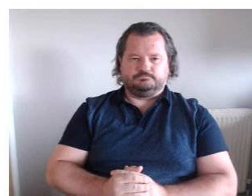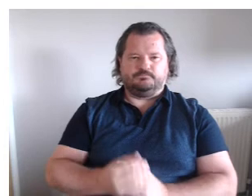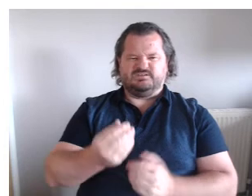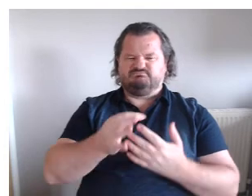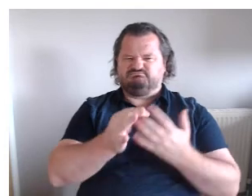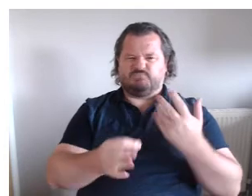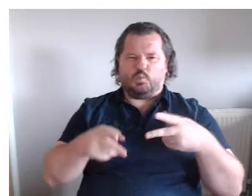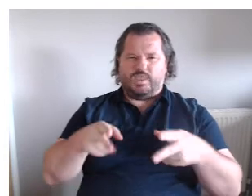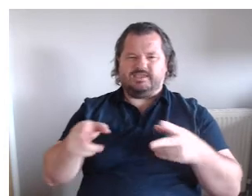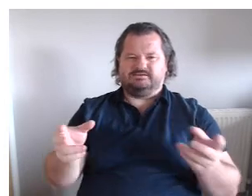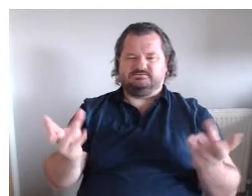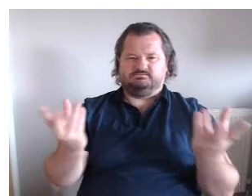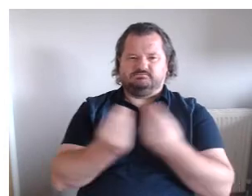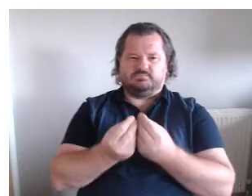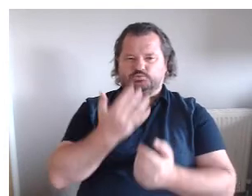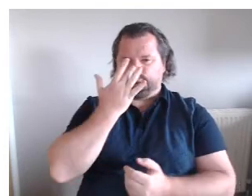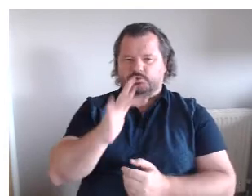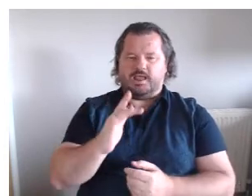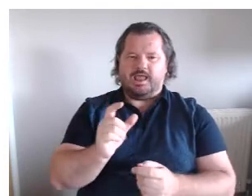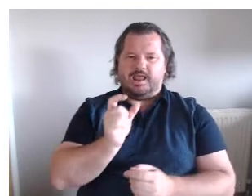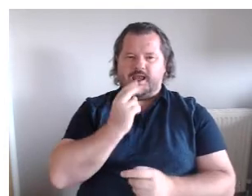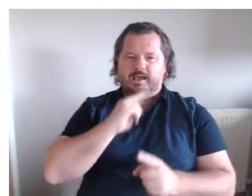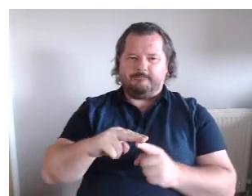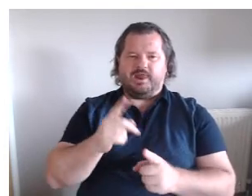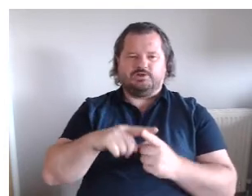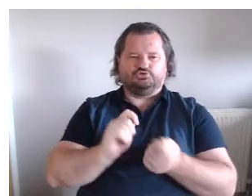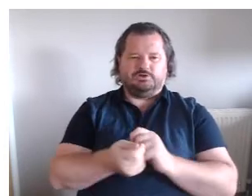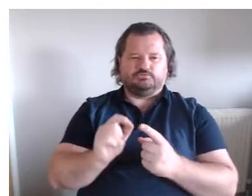There are several ways to combine the pseudo-labels and the changepoints.